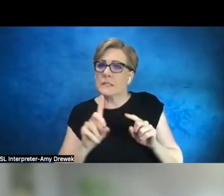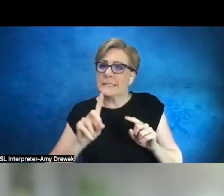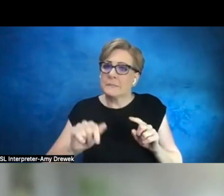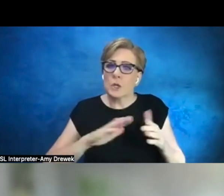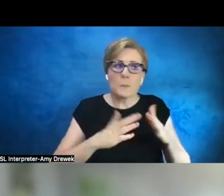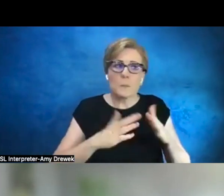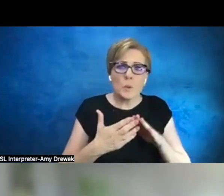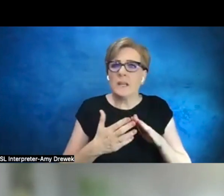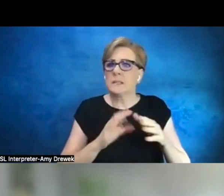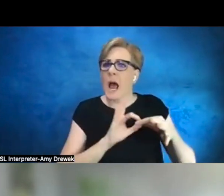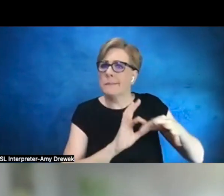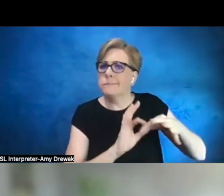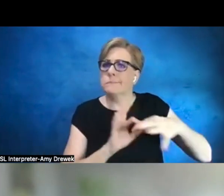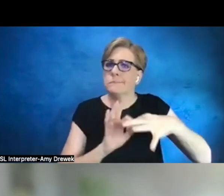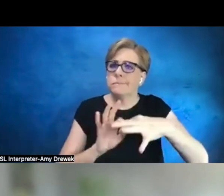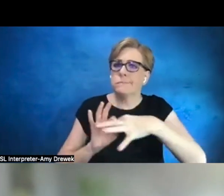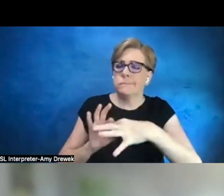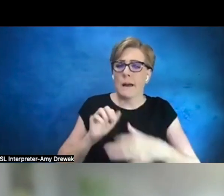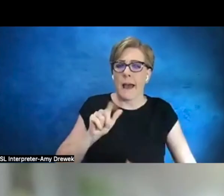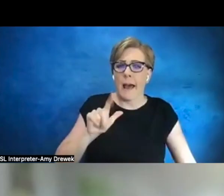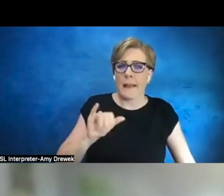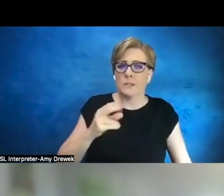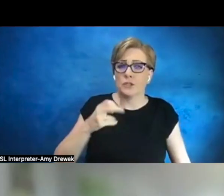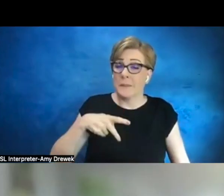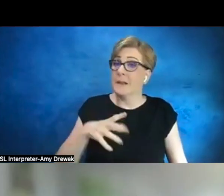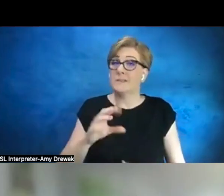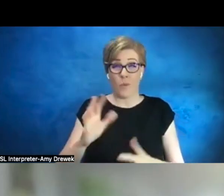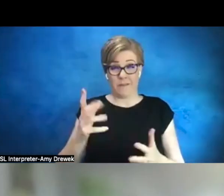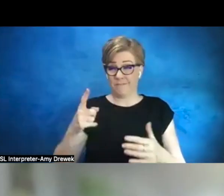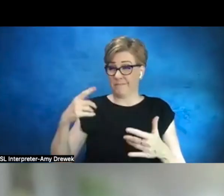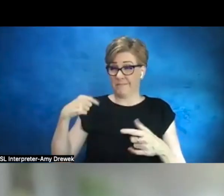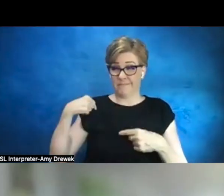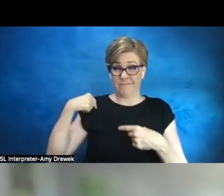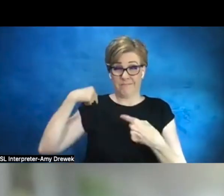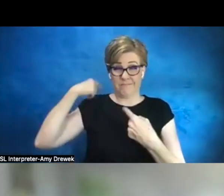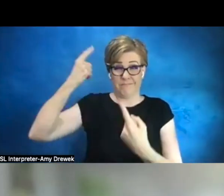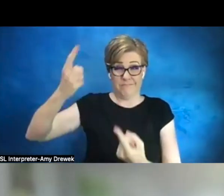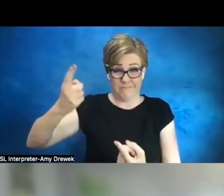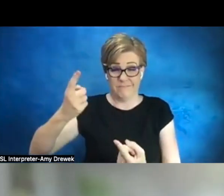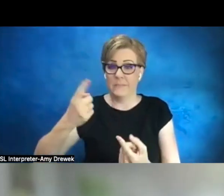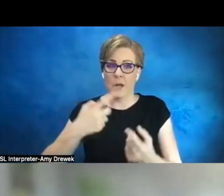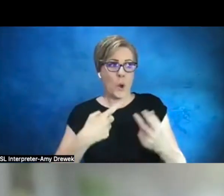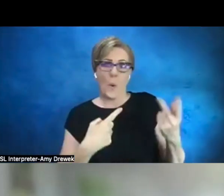till this day, every time I talk to that person, we always talk allyship, and why